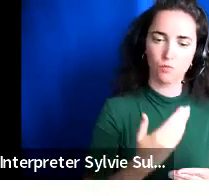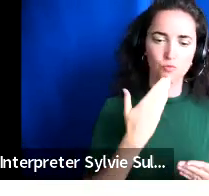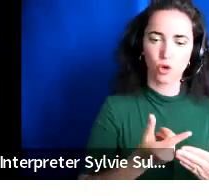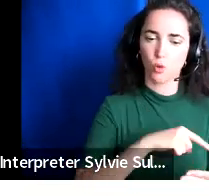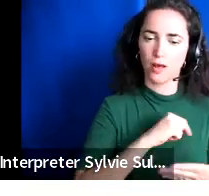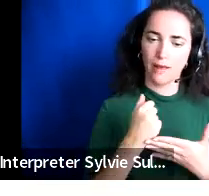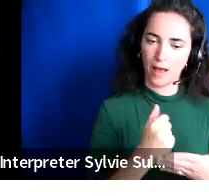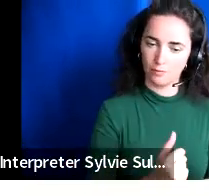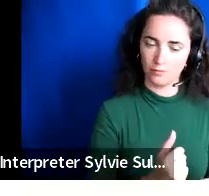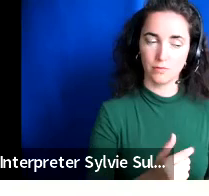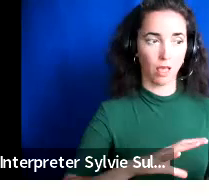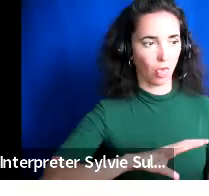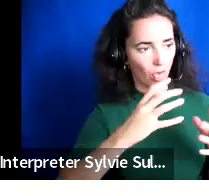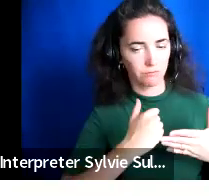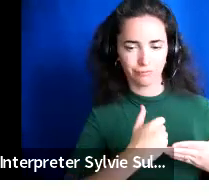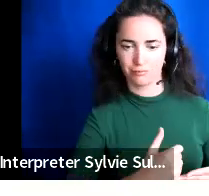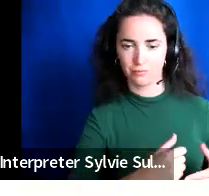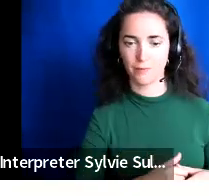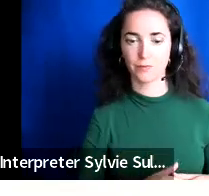So it is not a one, and done that is implemented.